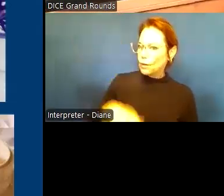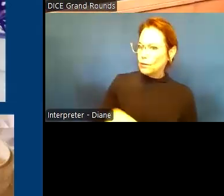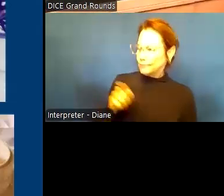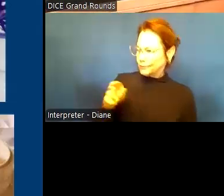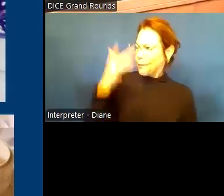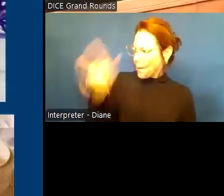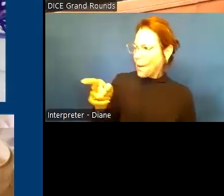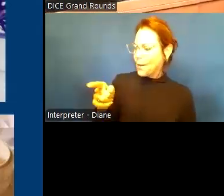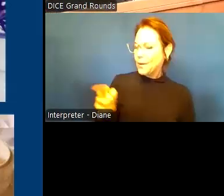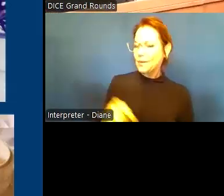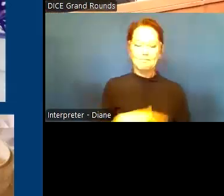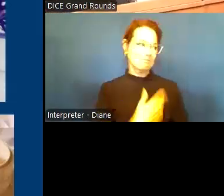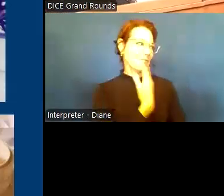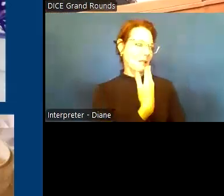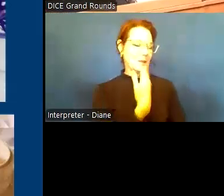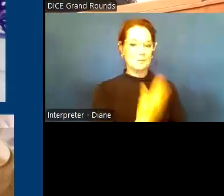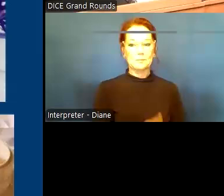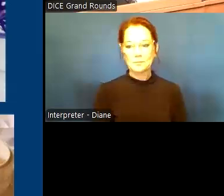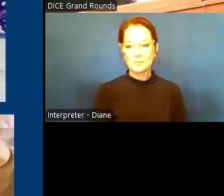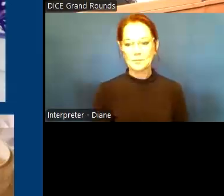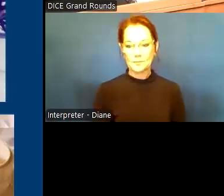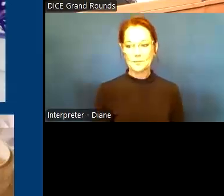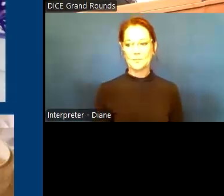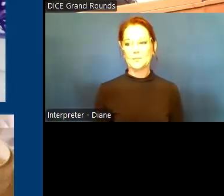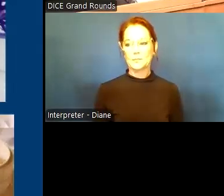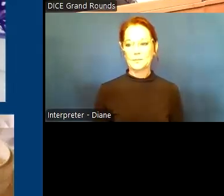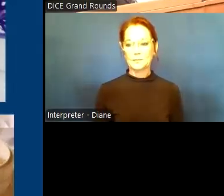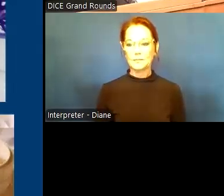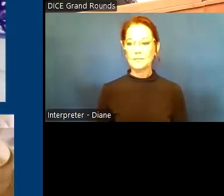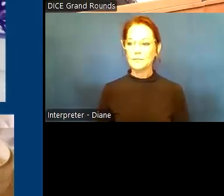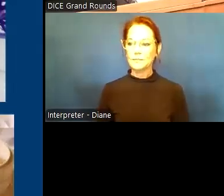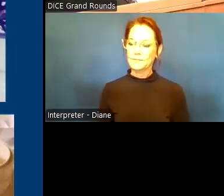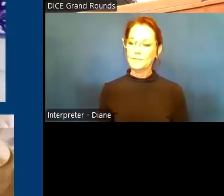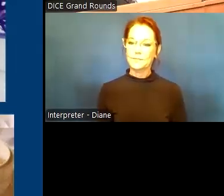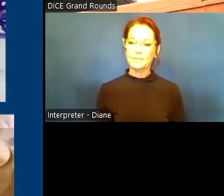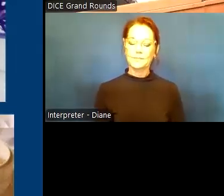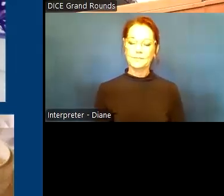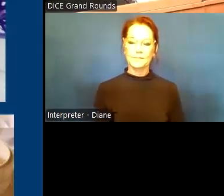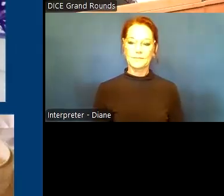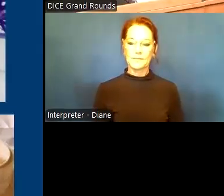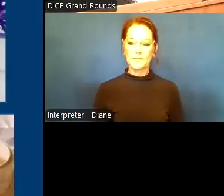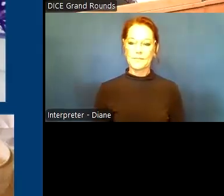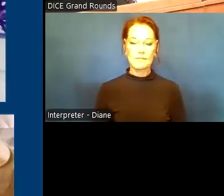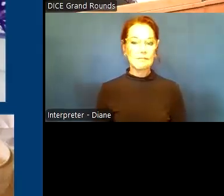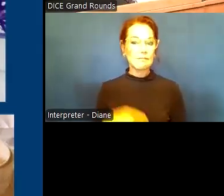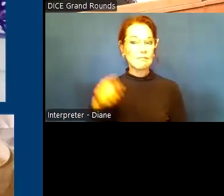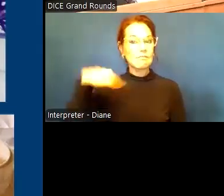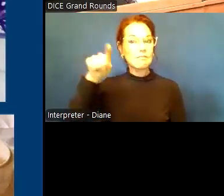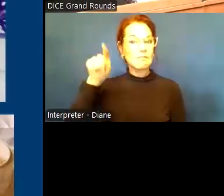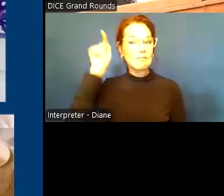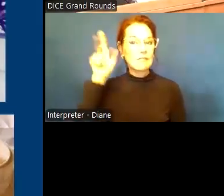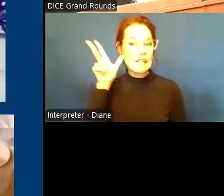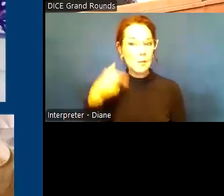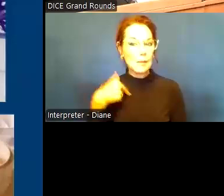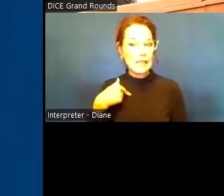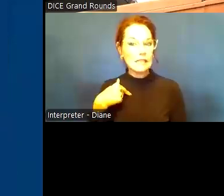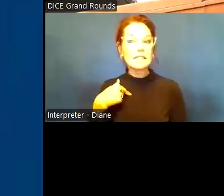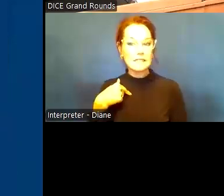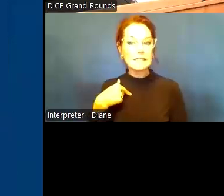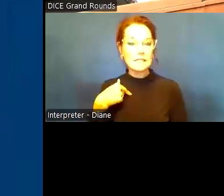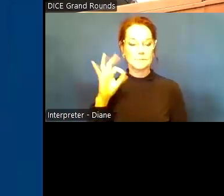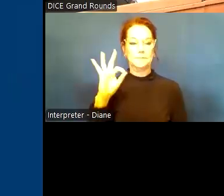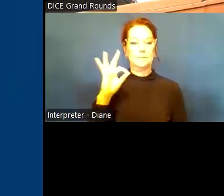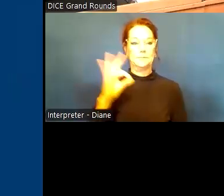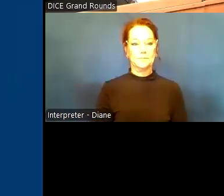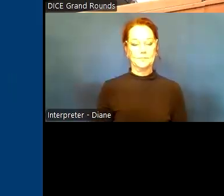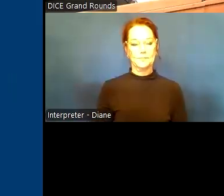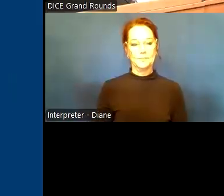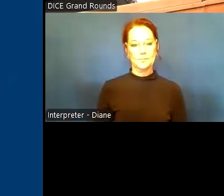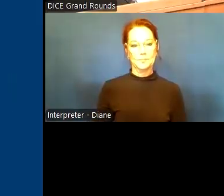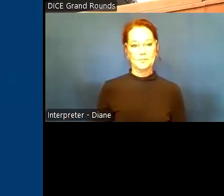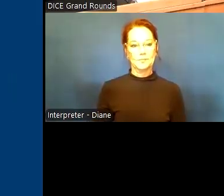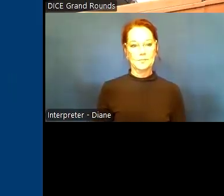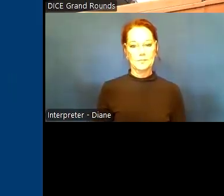okay all righty so take this all right can you folks hear me okay all right okay so SOA my name